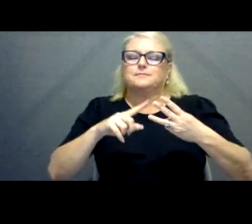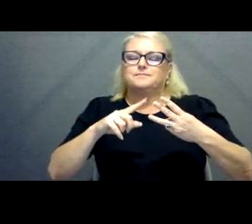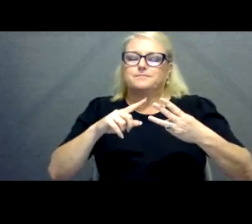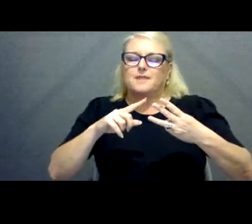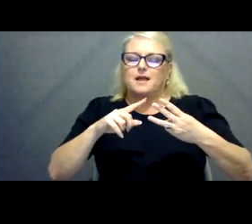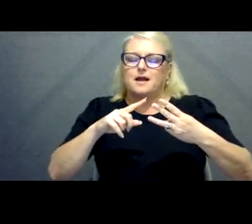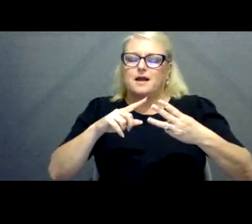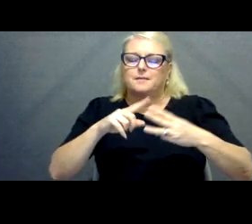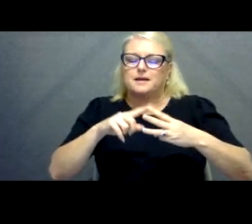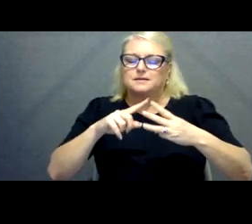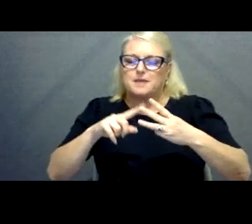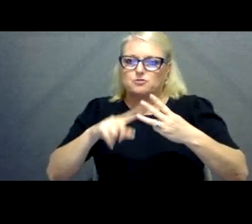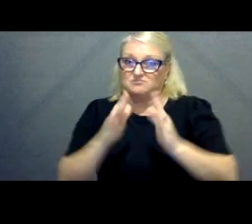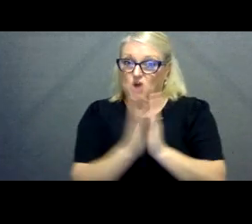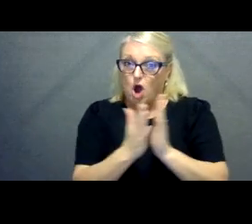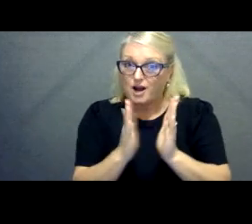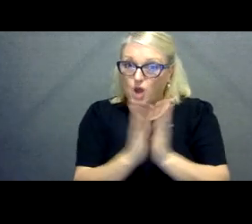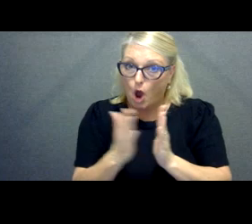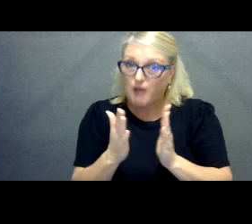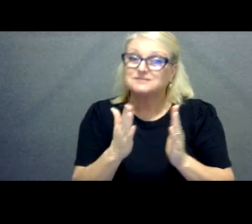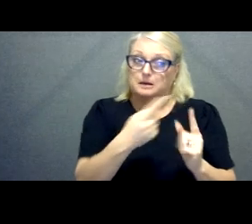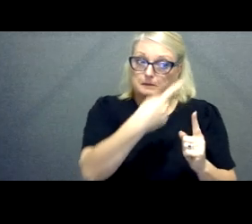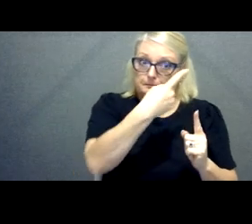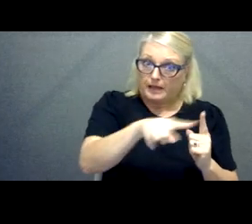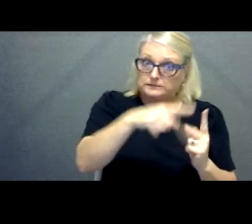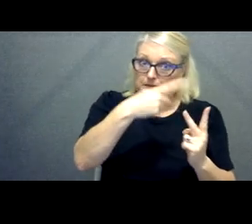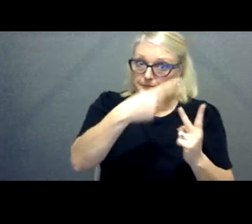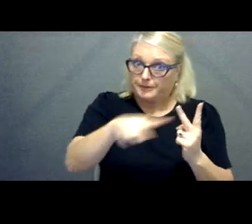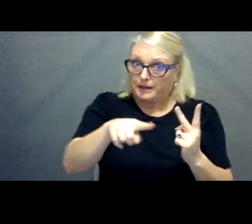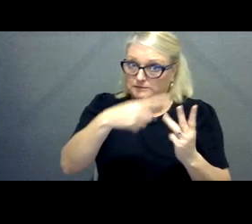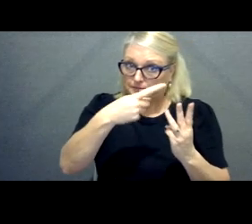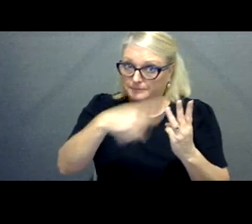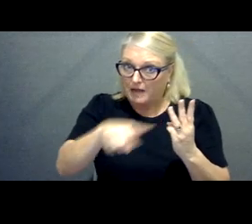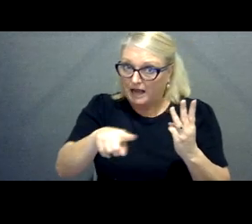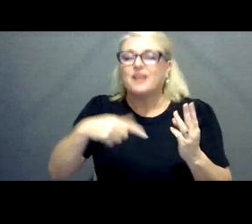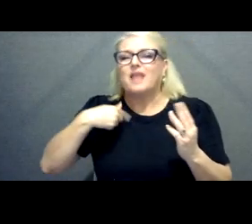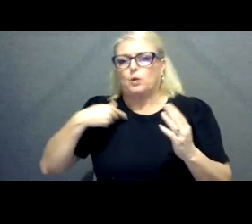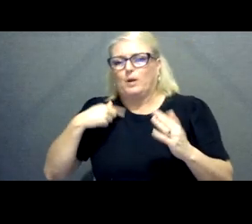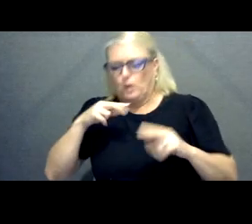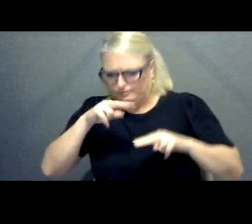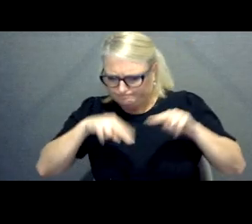um and that decision will either be to provide a grant of legal aid or not to provide a grant of